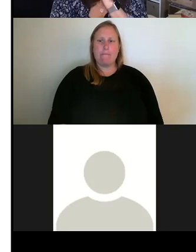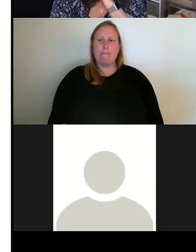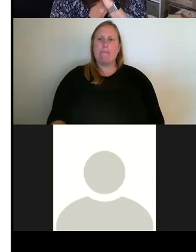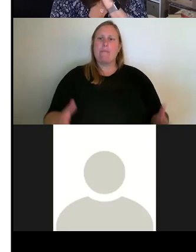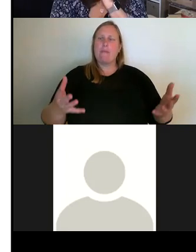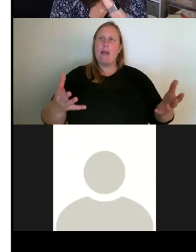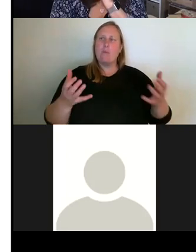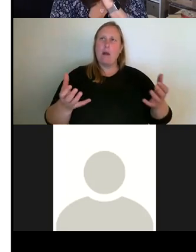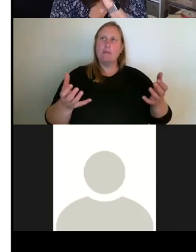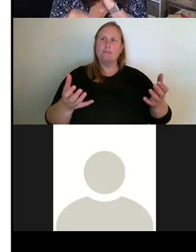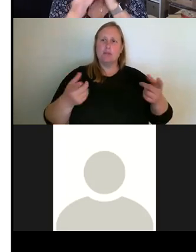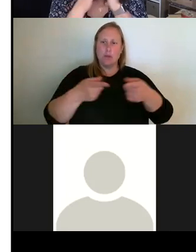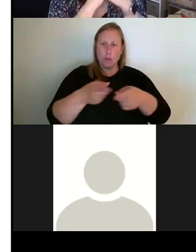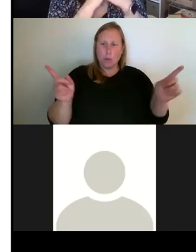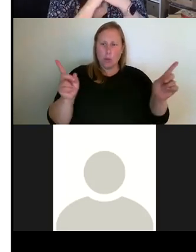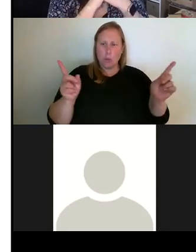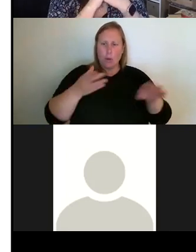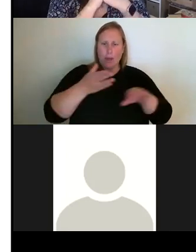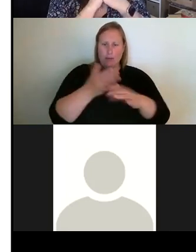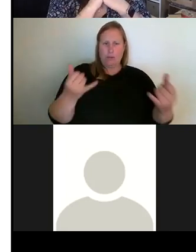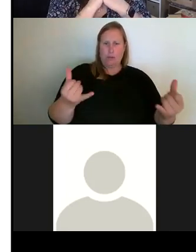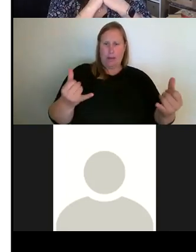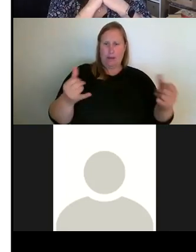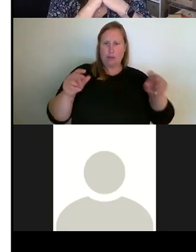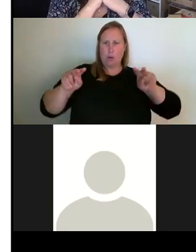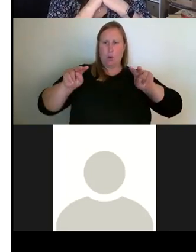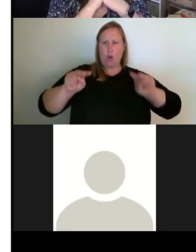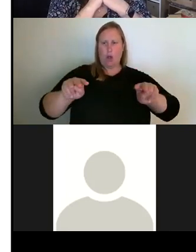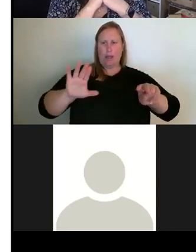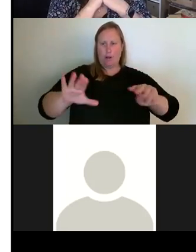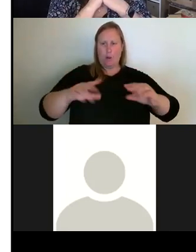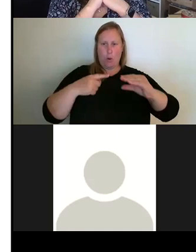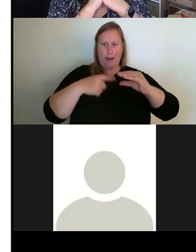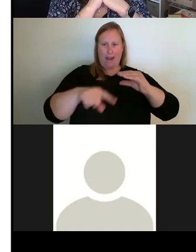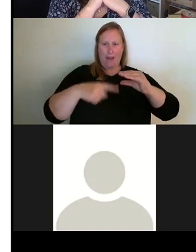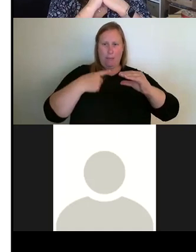after today to take a look at your email signature.